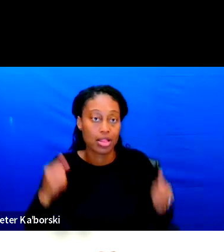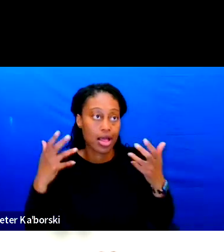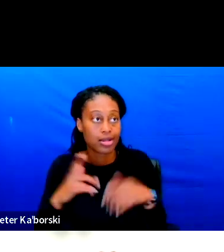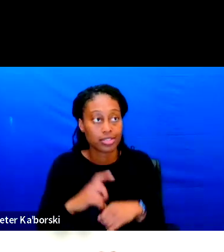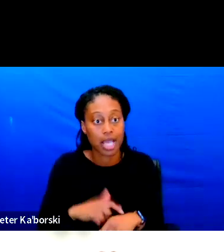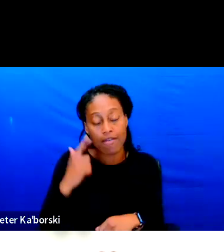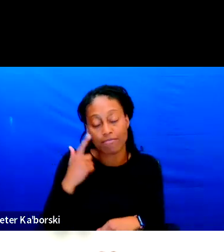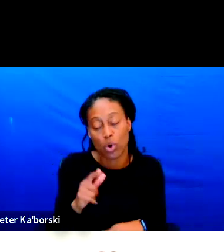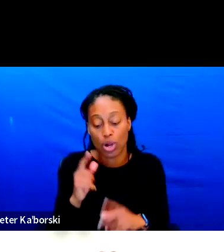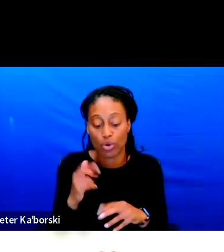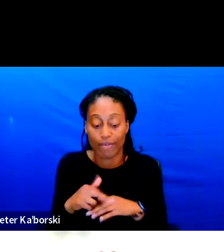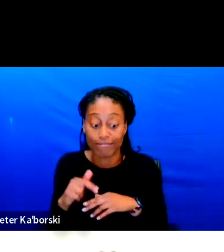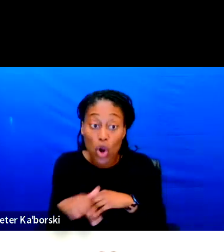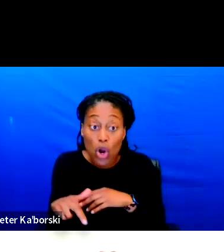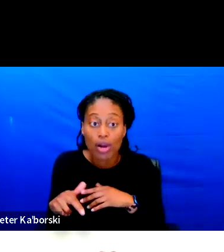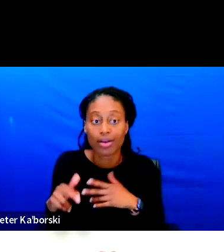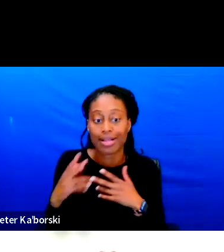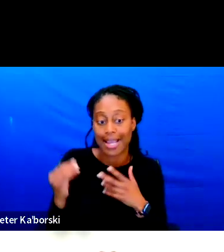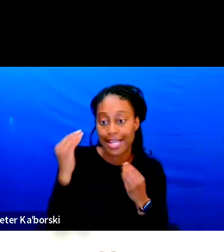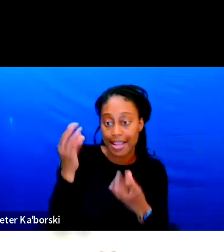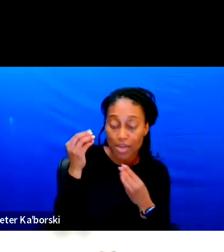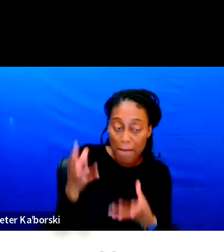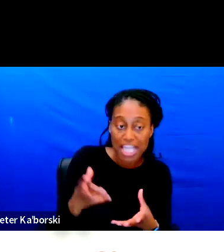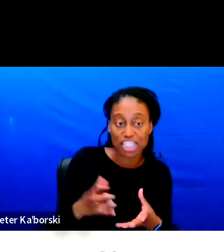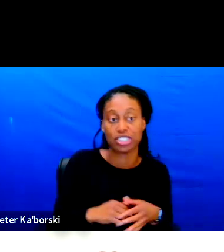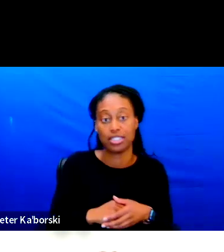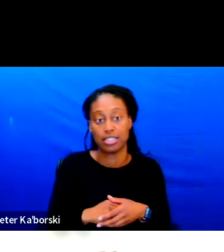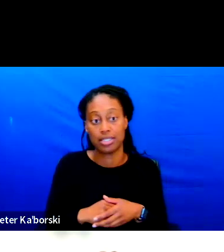Tom Olin: referrals and information out there that has to be checked.